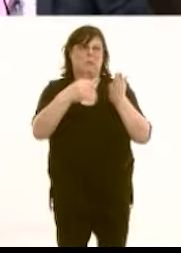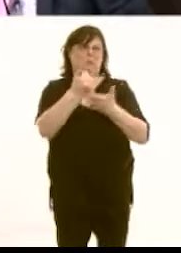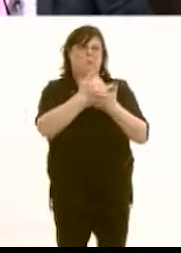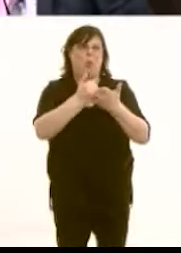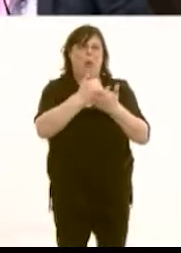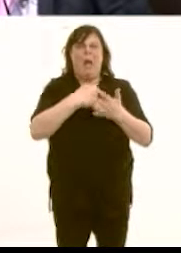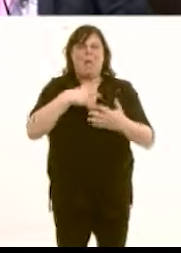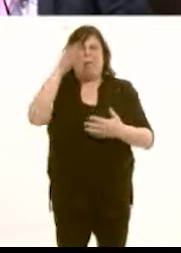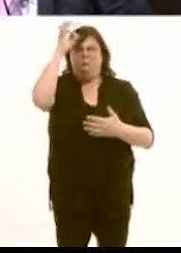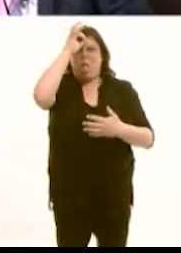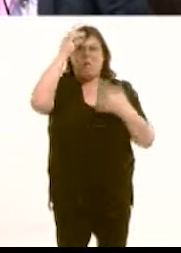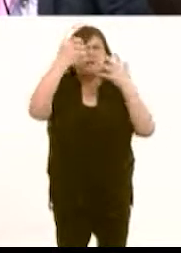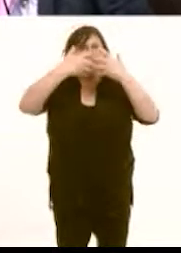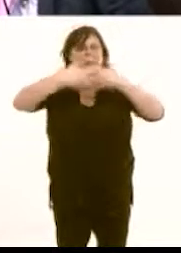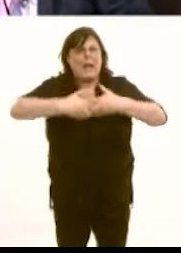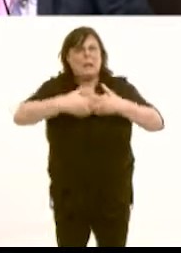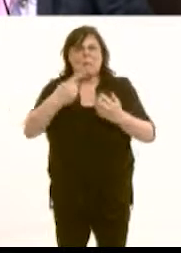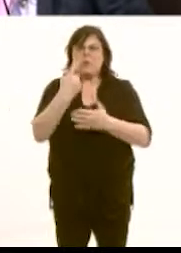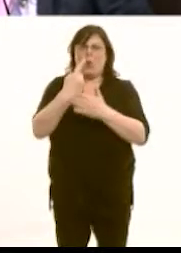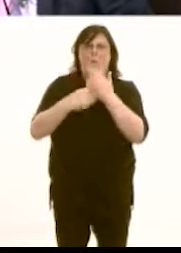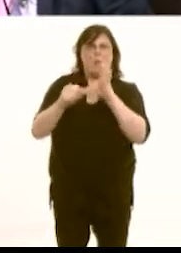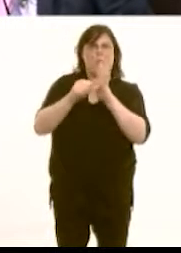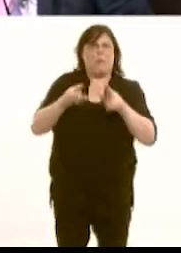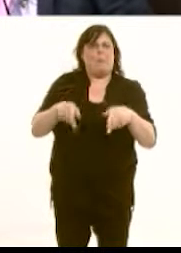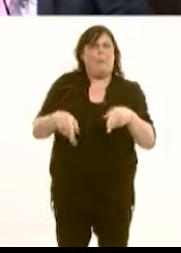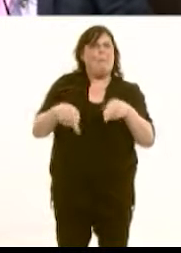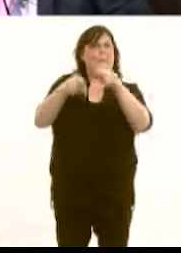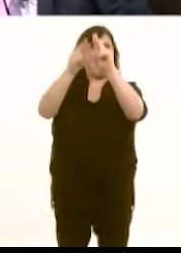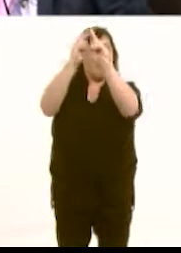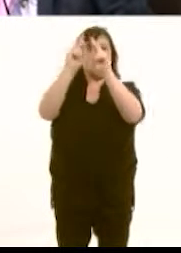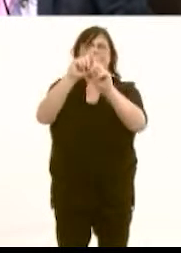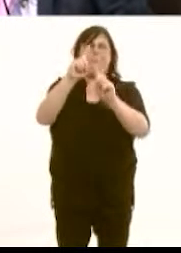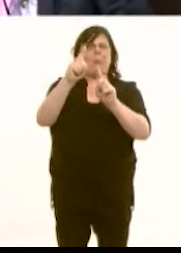simply a question of having masts in place, itís a question of making sure that the strength